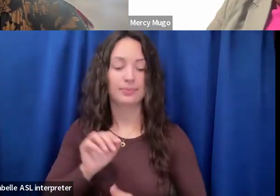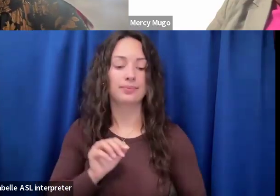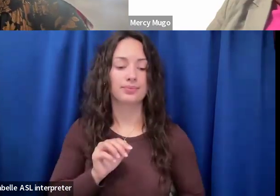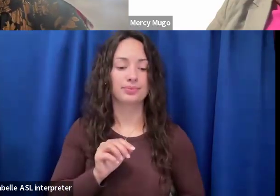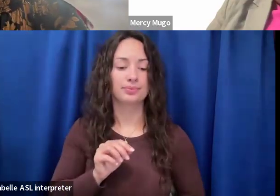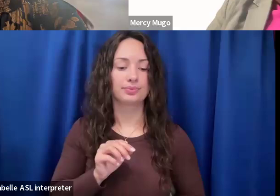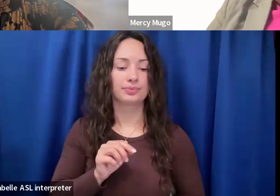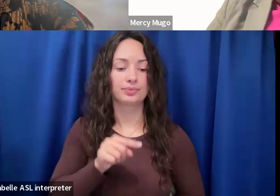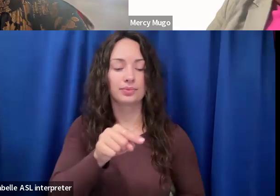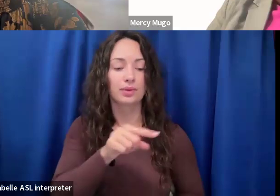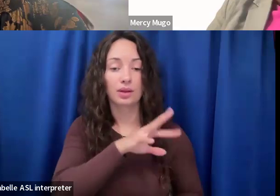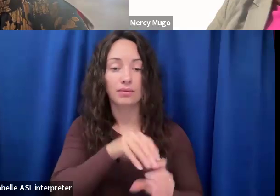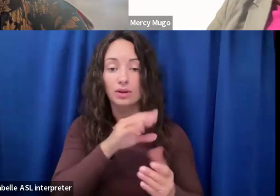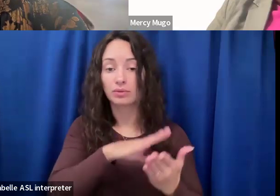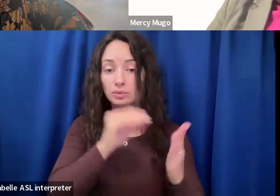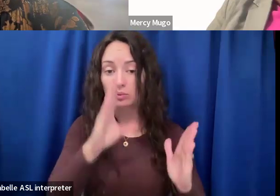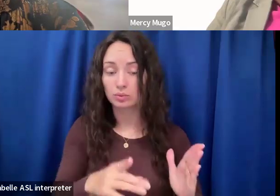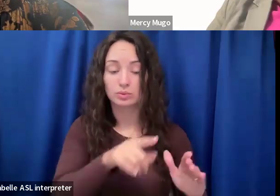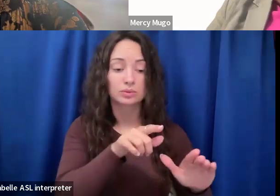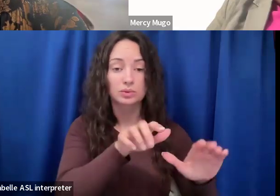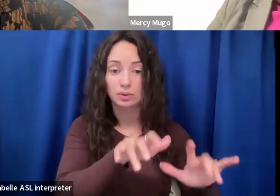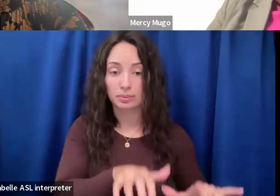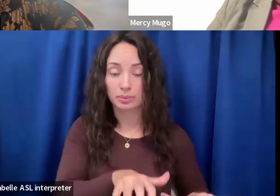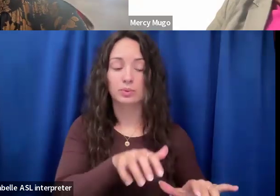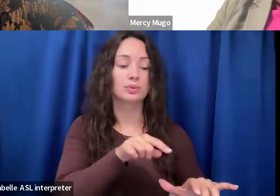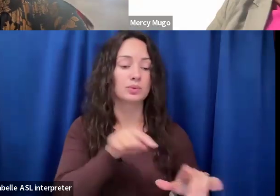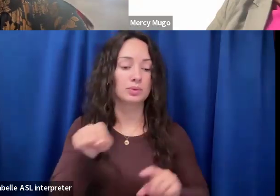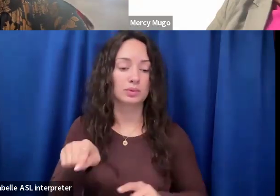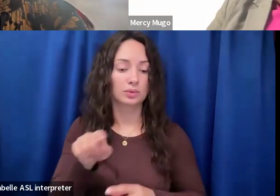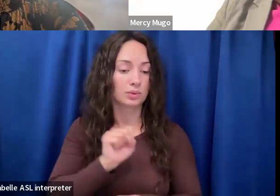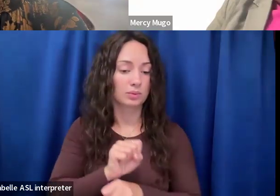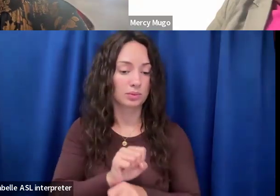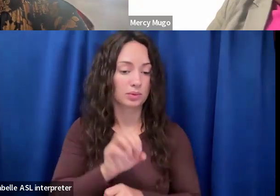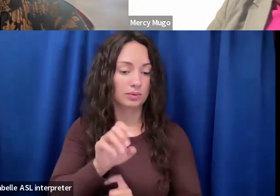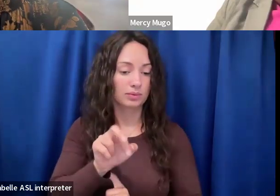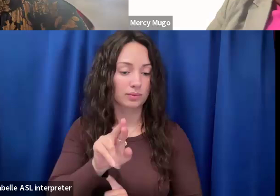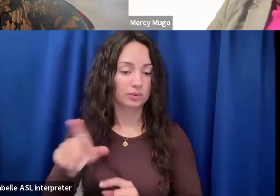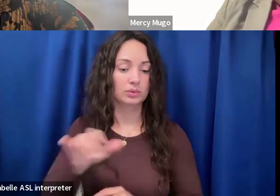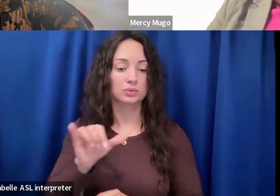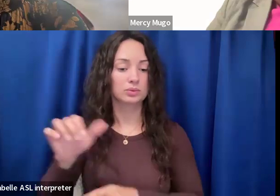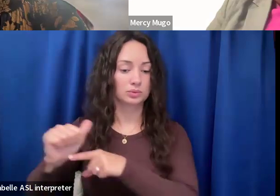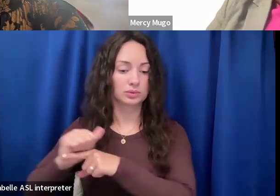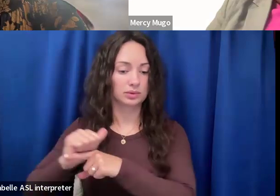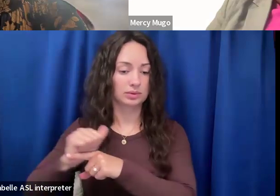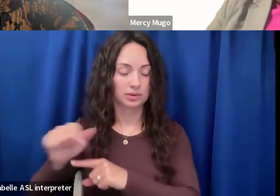in computing with workforce readiness skills and training in imagine technologies. Her commitment